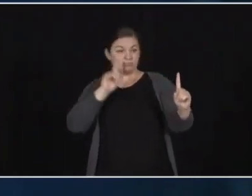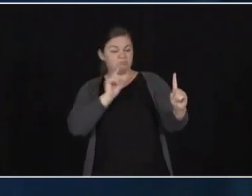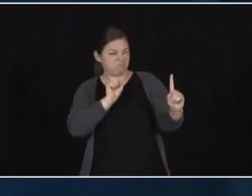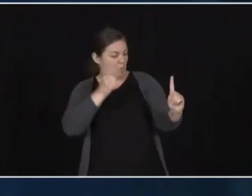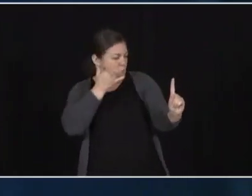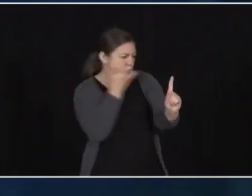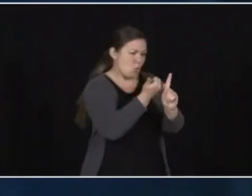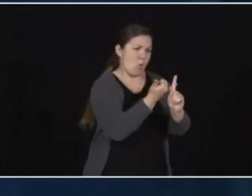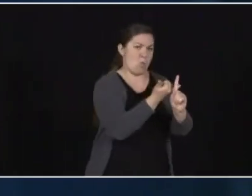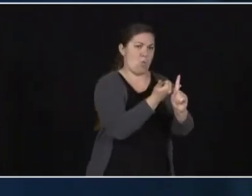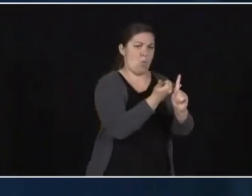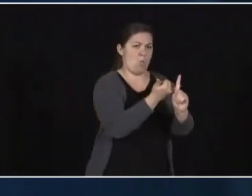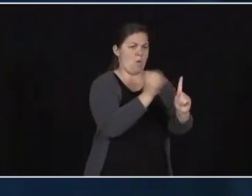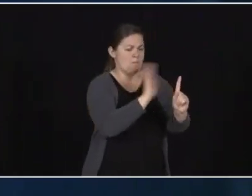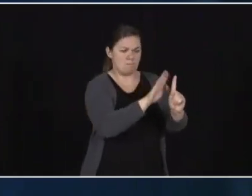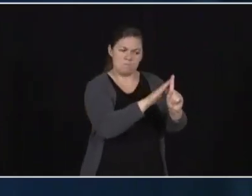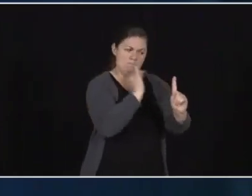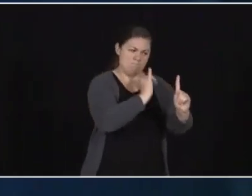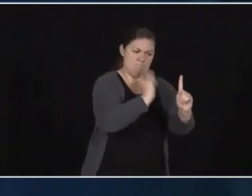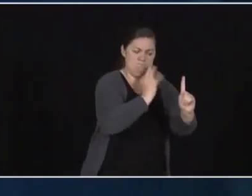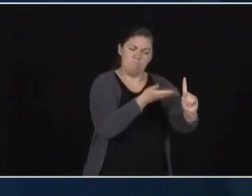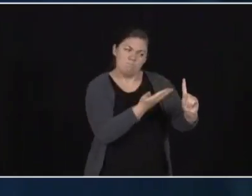There is some change